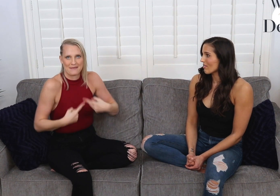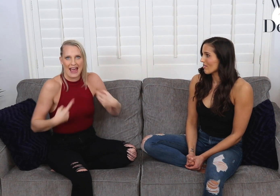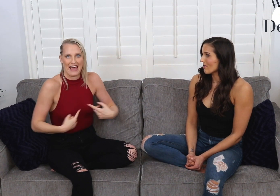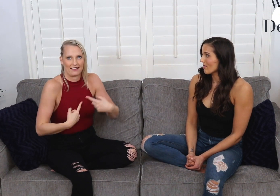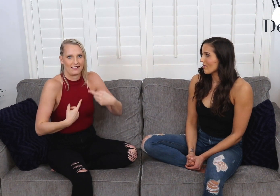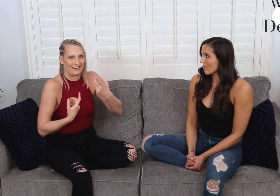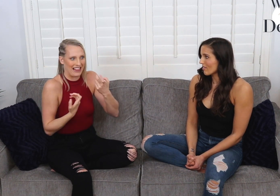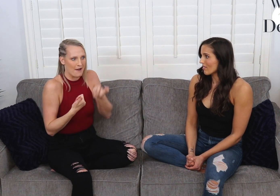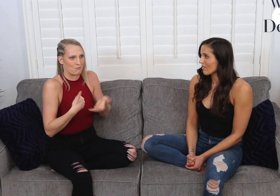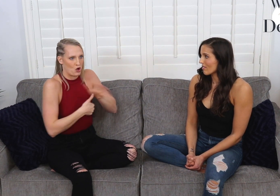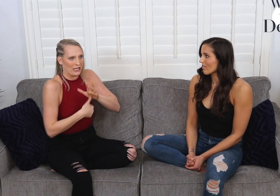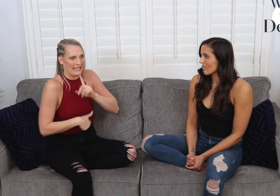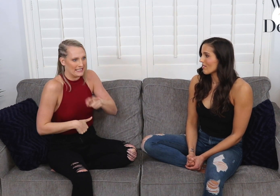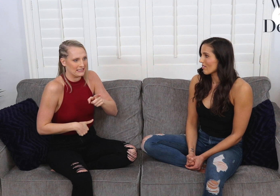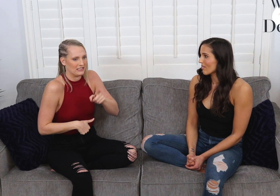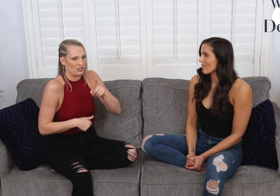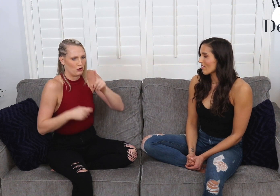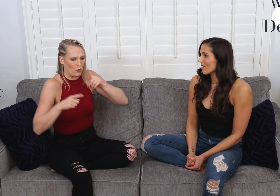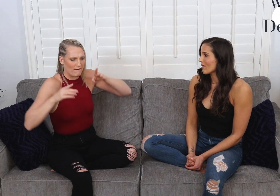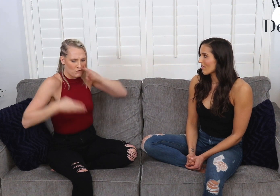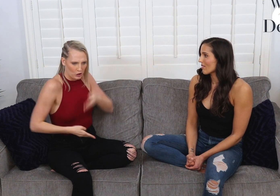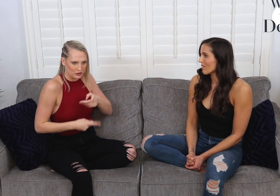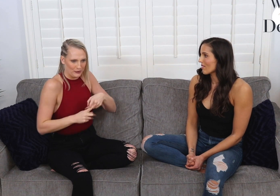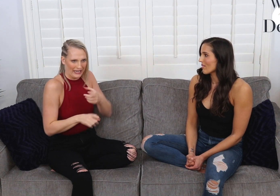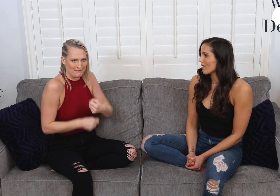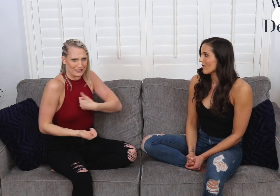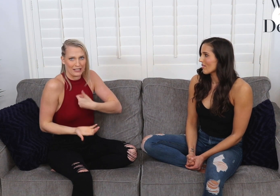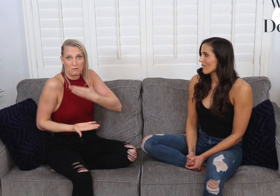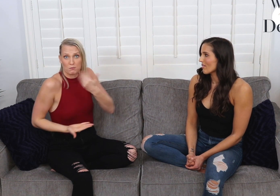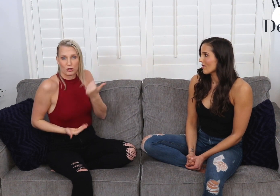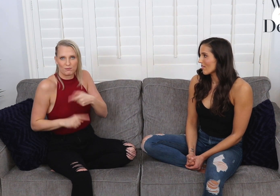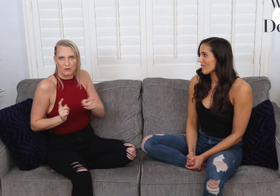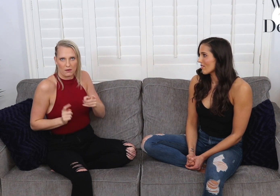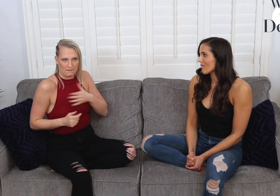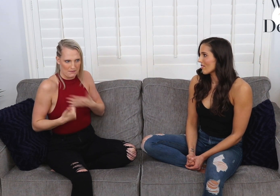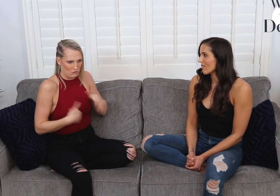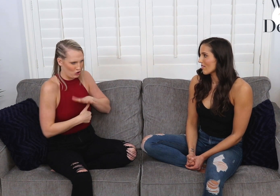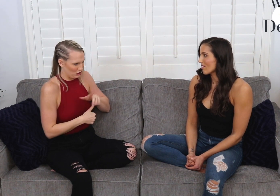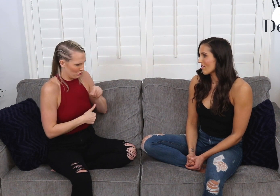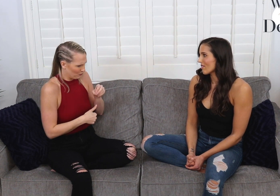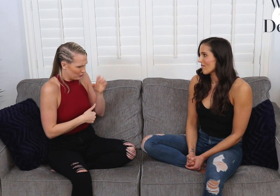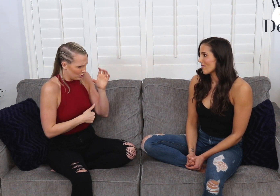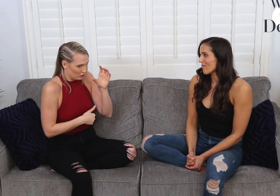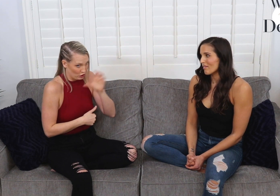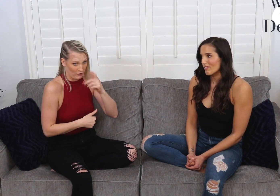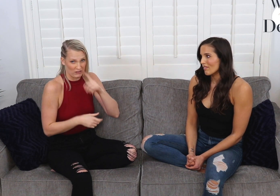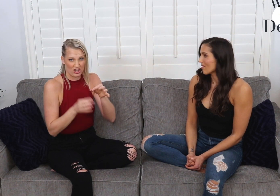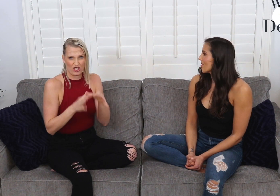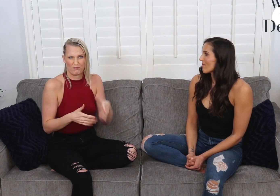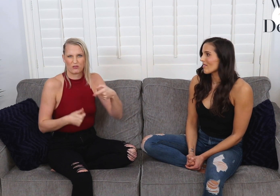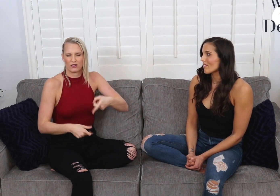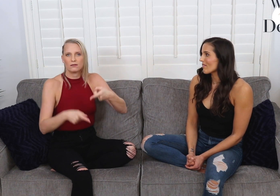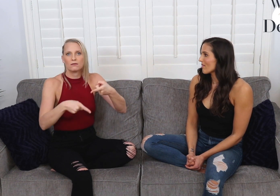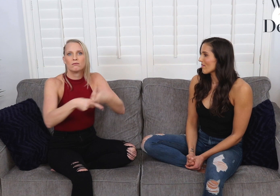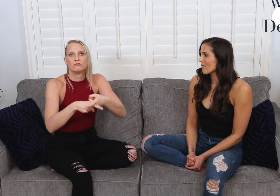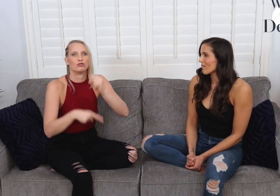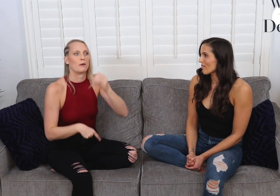are being met while I'm being in pain. My priority should be focusing on how to get myself better, but it's not, it's searching for an interpreter.